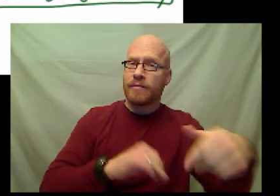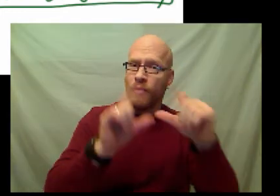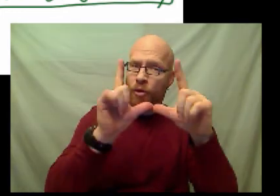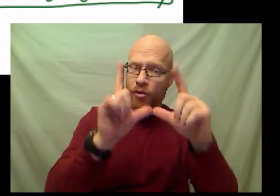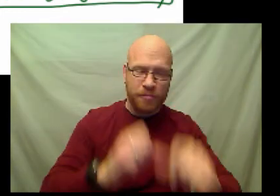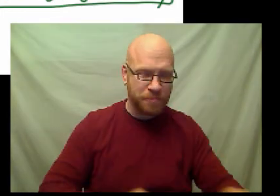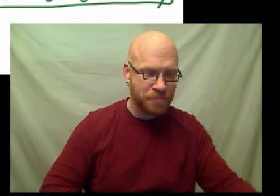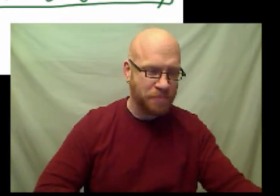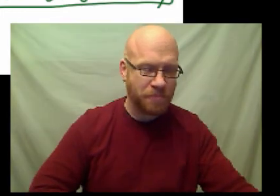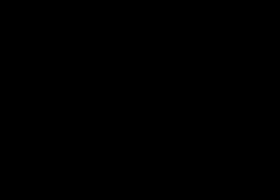Thank you. See you next VLOG. ------------------------------8bf1330c8339--